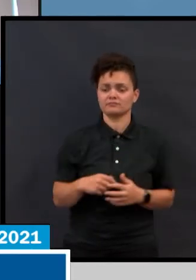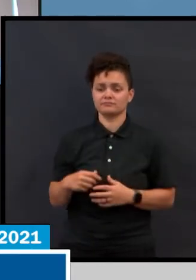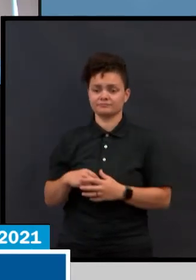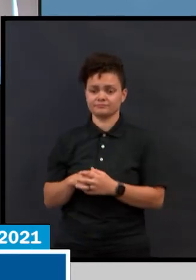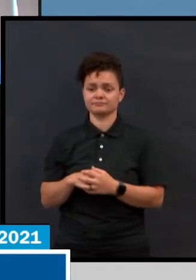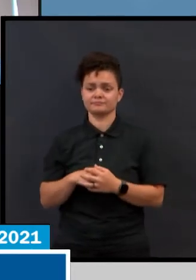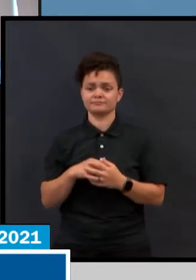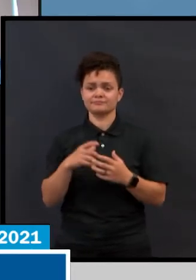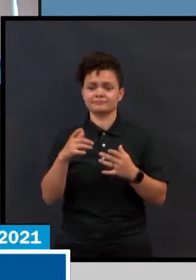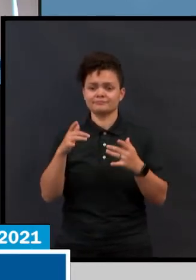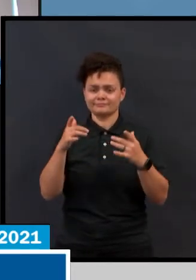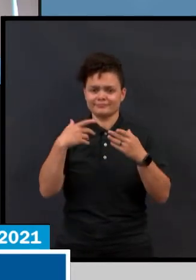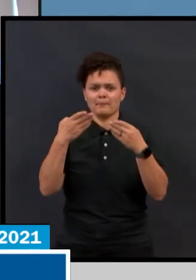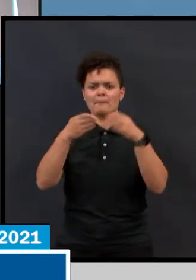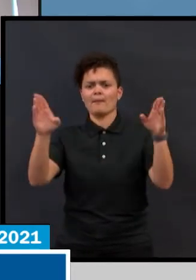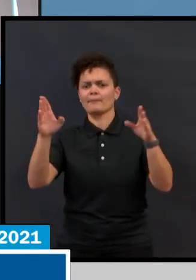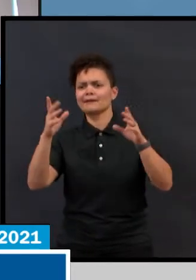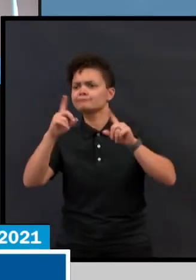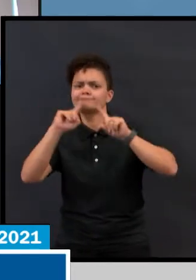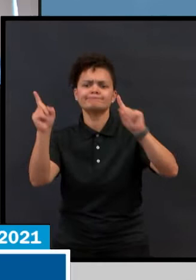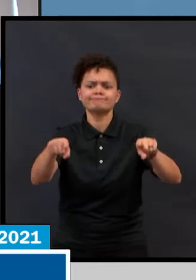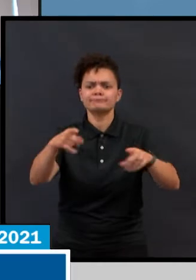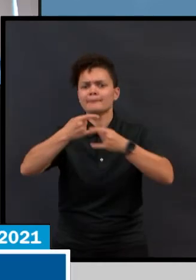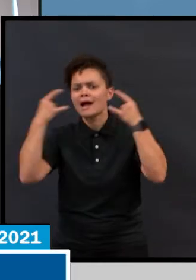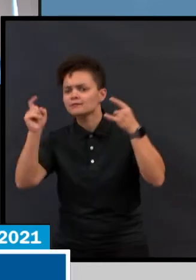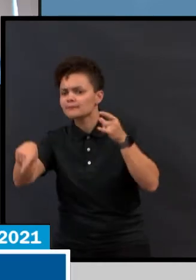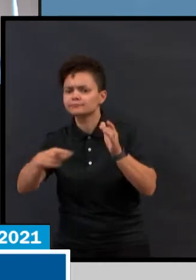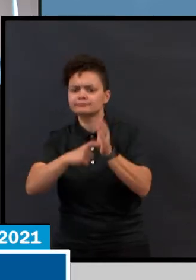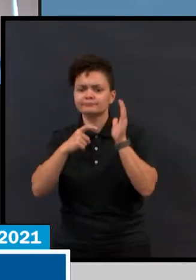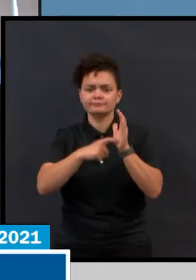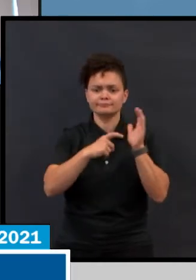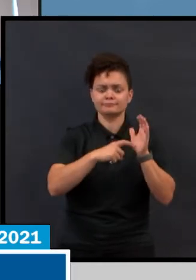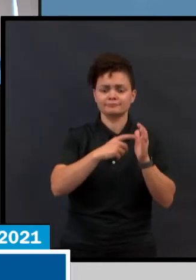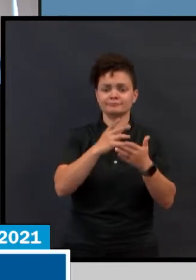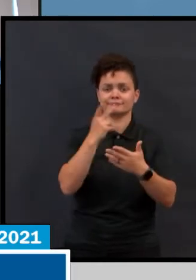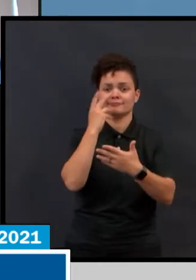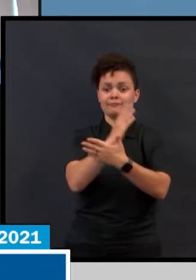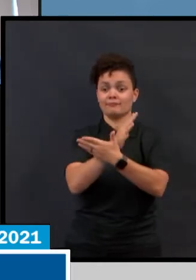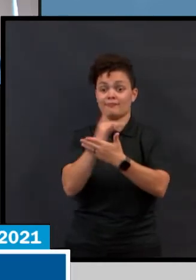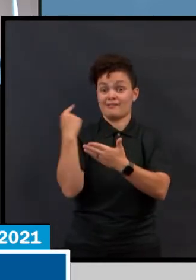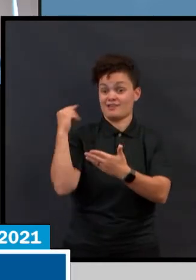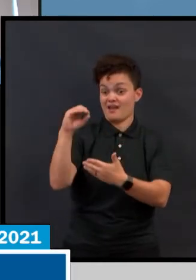week in october as we suspected it just took off on us and there was a spike getting